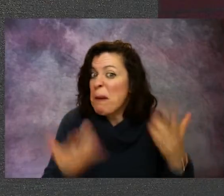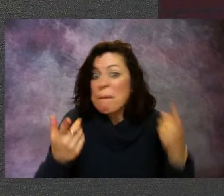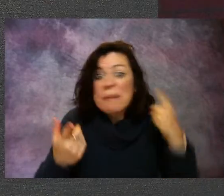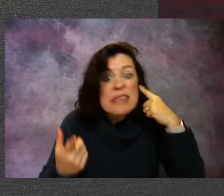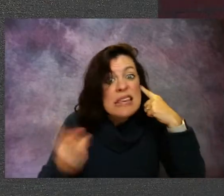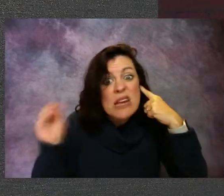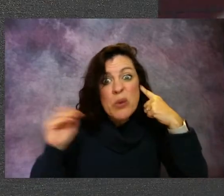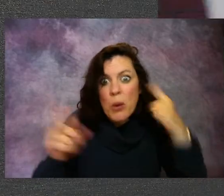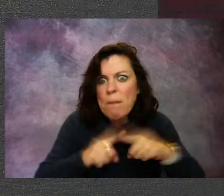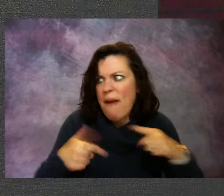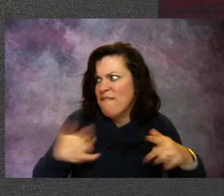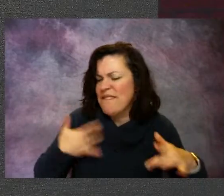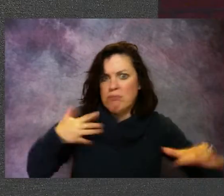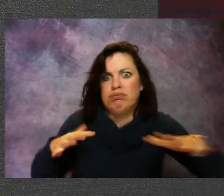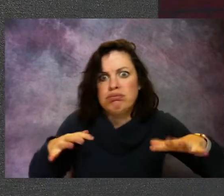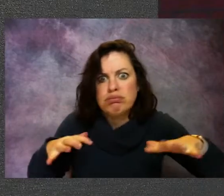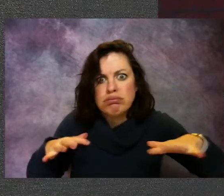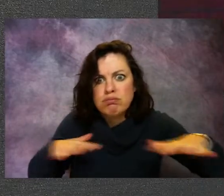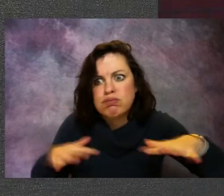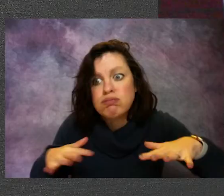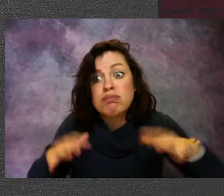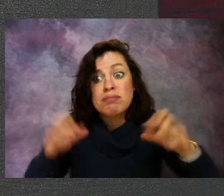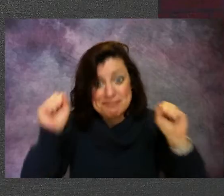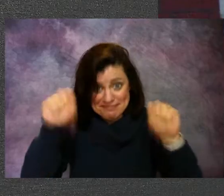What are thunder and lightning?